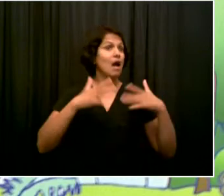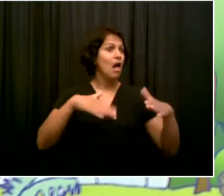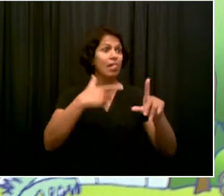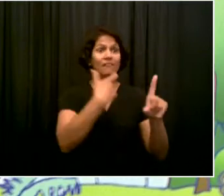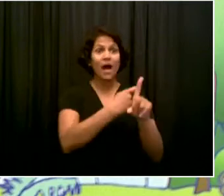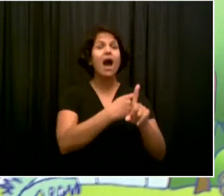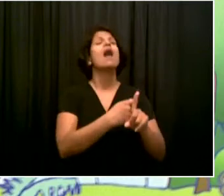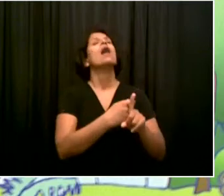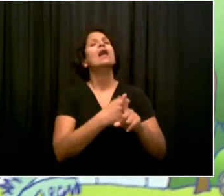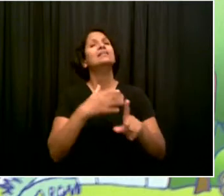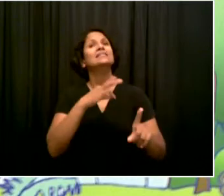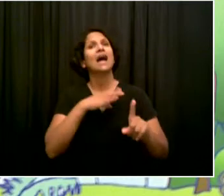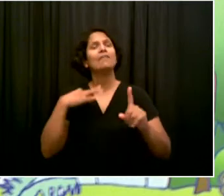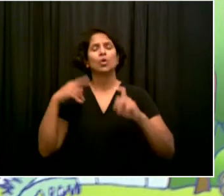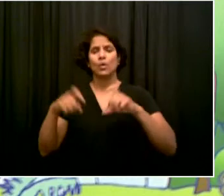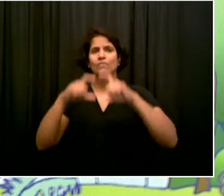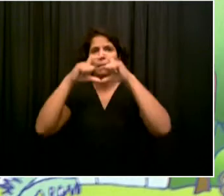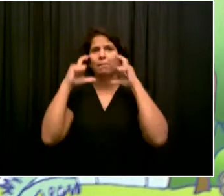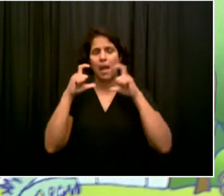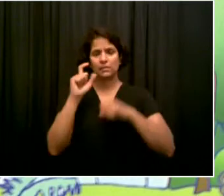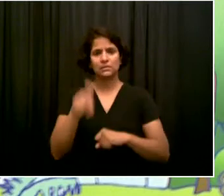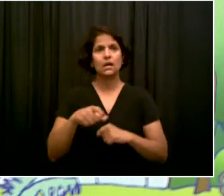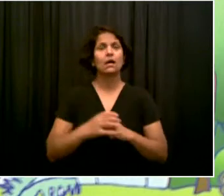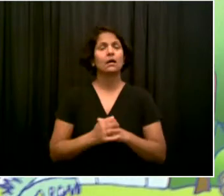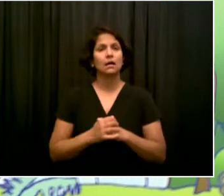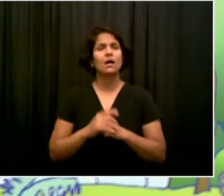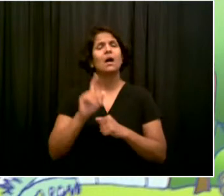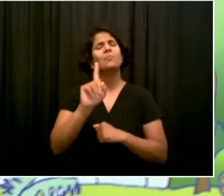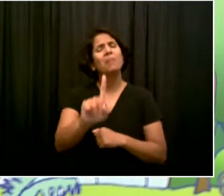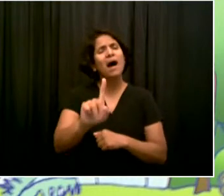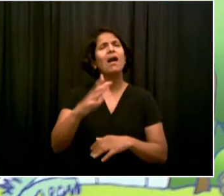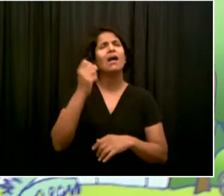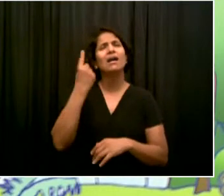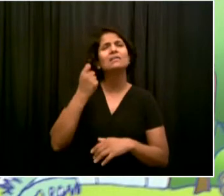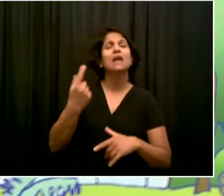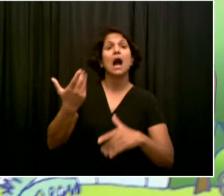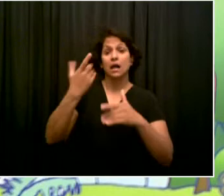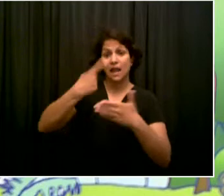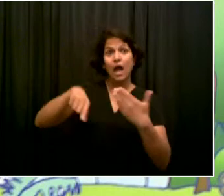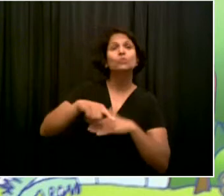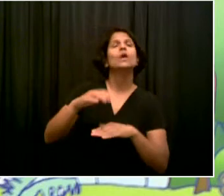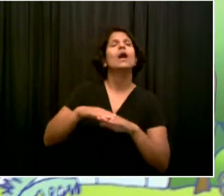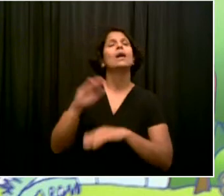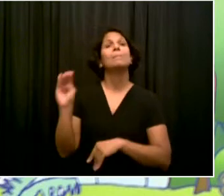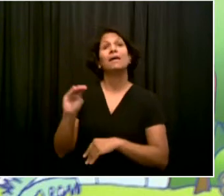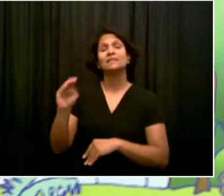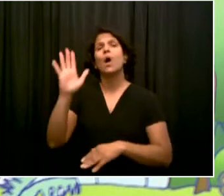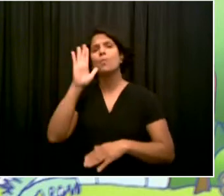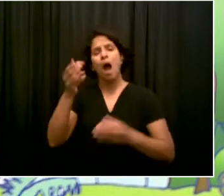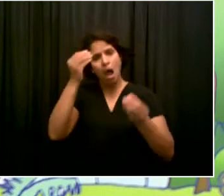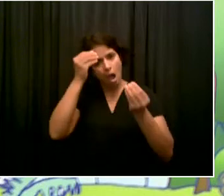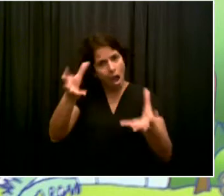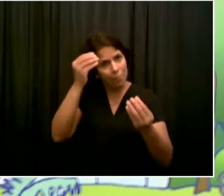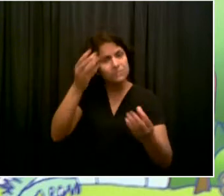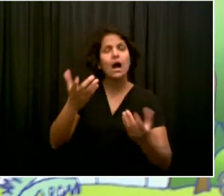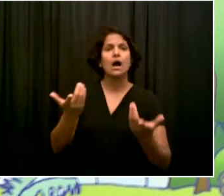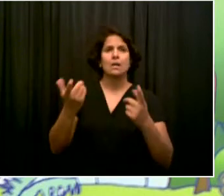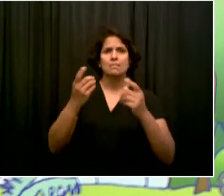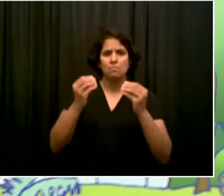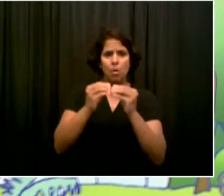IS COMING IN CONTACT WITH UNVACCINATED PEOPLE CERTAINLY WANT TO SEE THEM WEAR A MASK. BUT WE WILL GIVE AN UPDATE TO